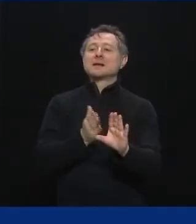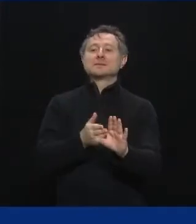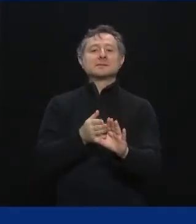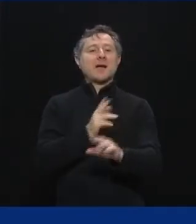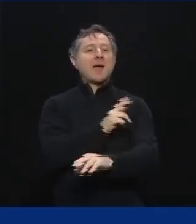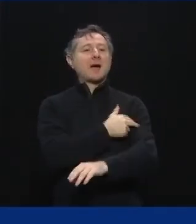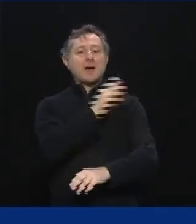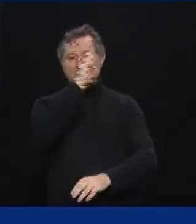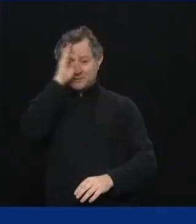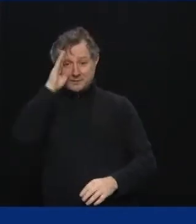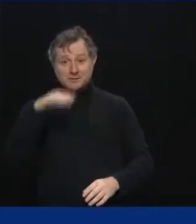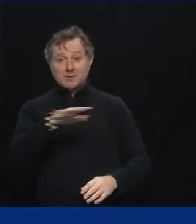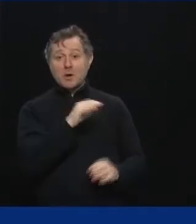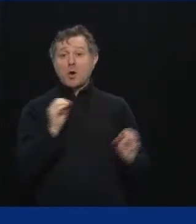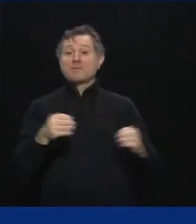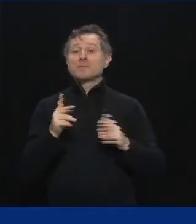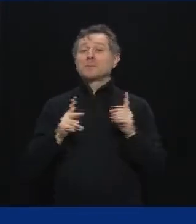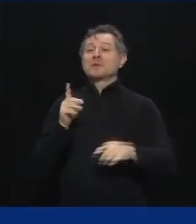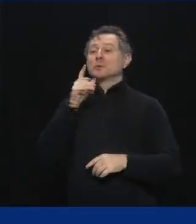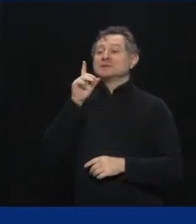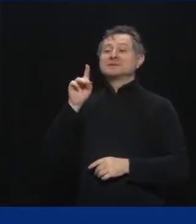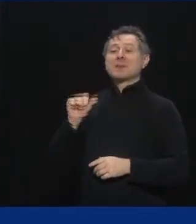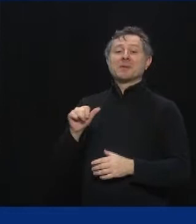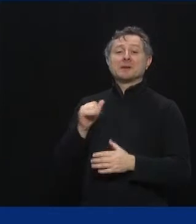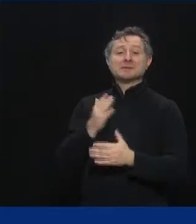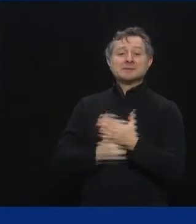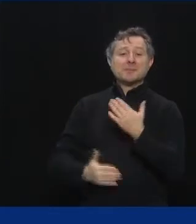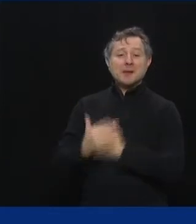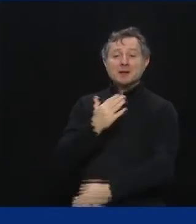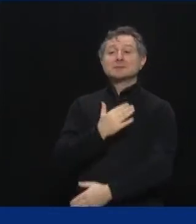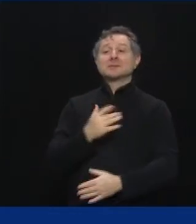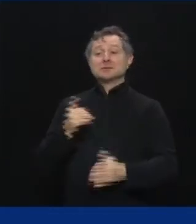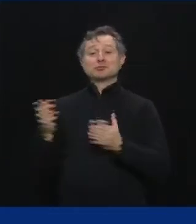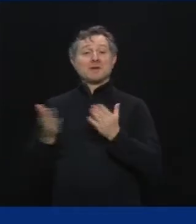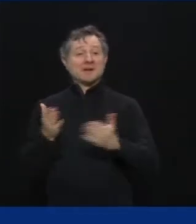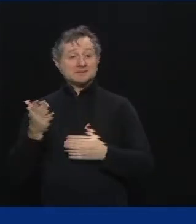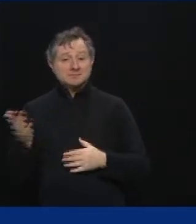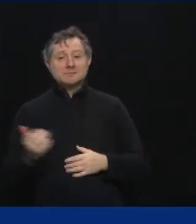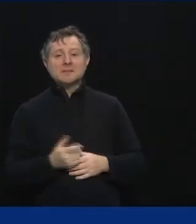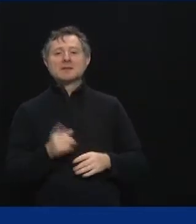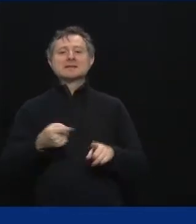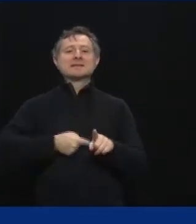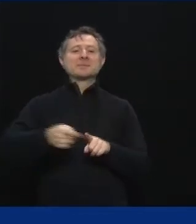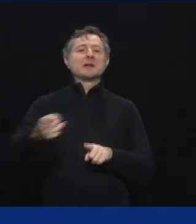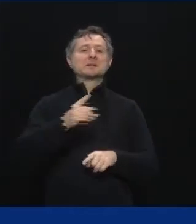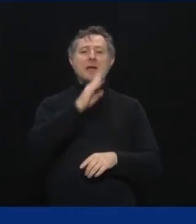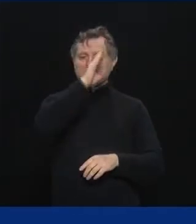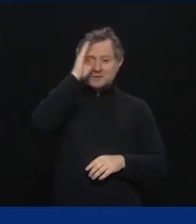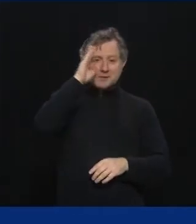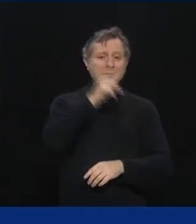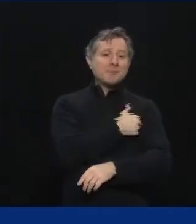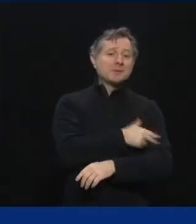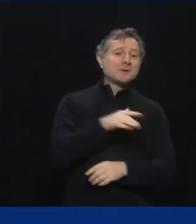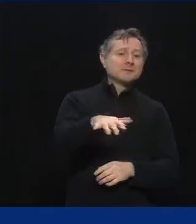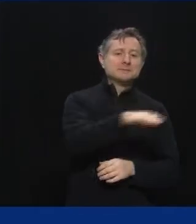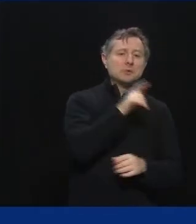REQUIREMENT IS GOING BE IN PLACE FOR OFFICE OF MENTAL HEALTH PSYCHIATRIC HOSPITALS. OFFICE OF PEOPLE WITH